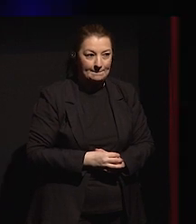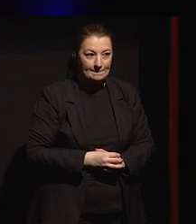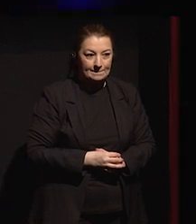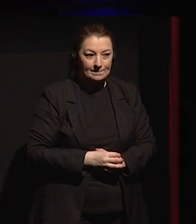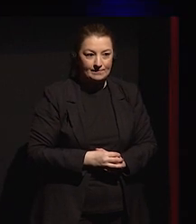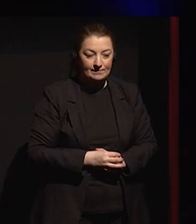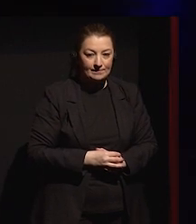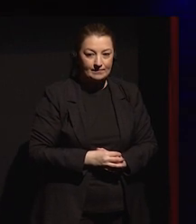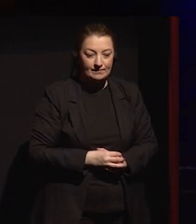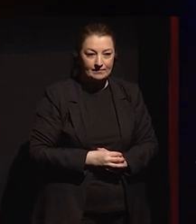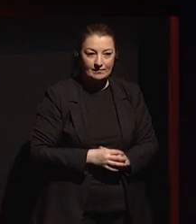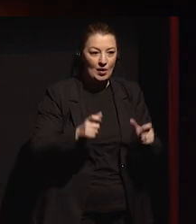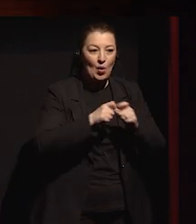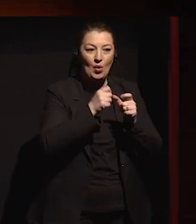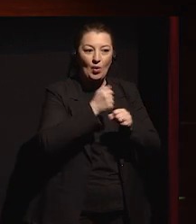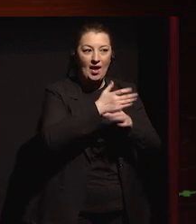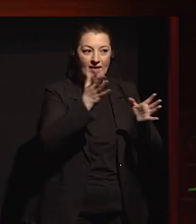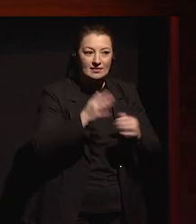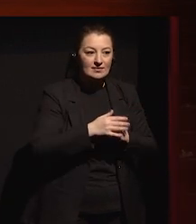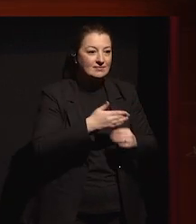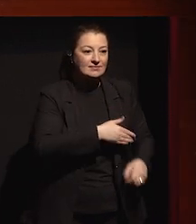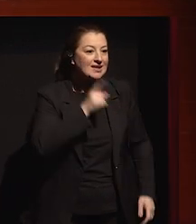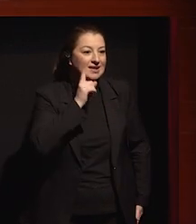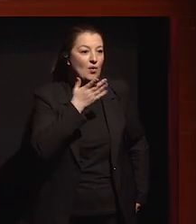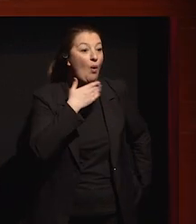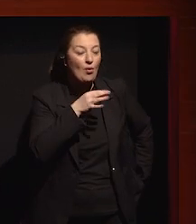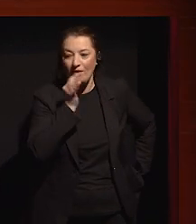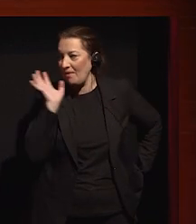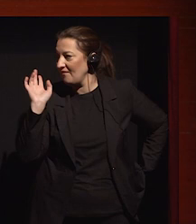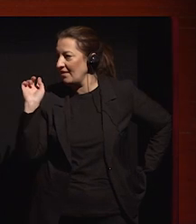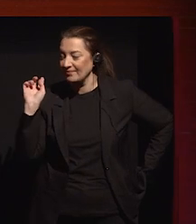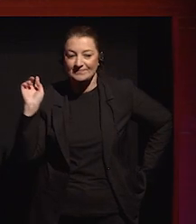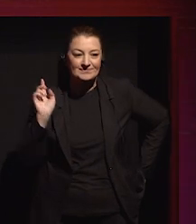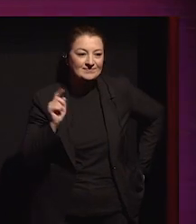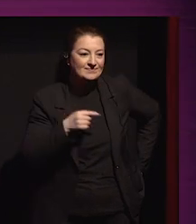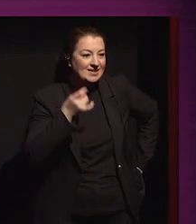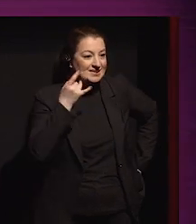Good morning everybody. I have the huge good fortune